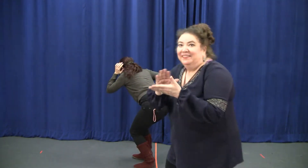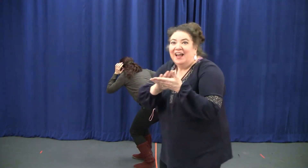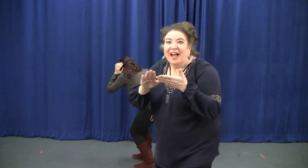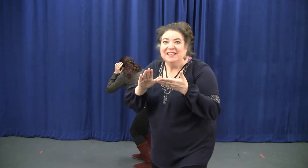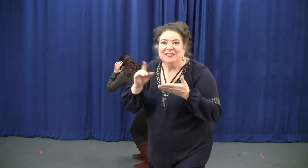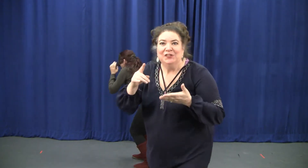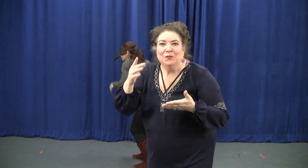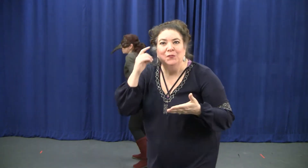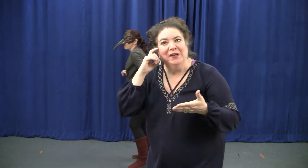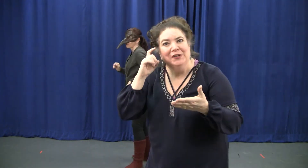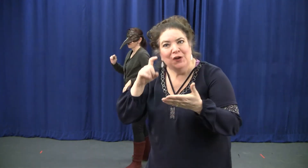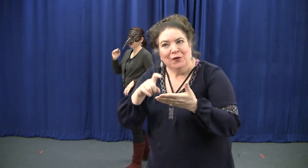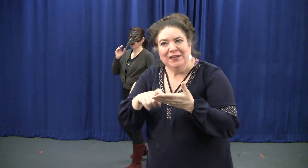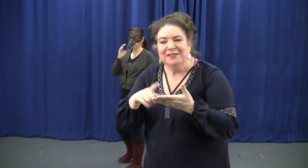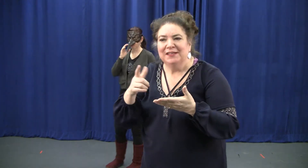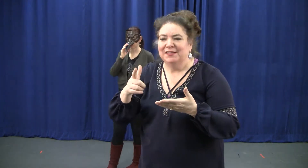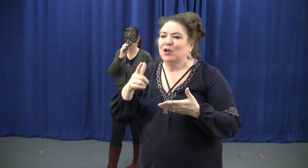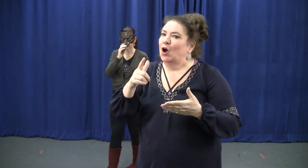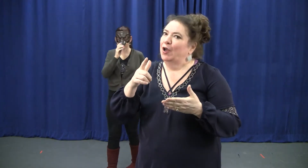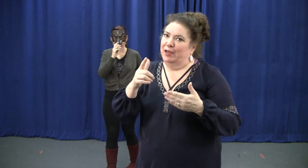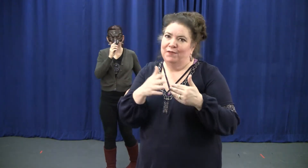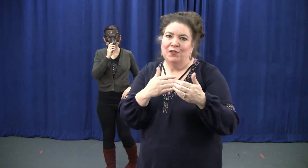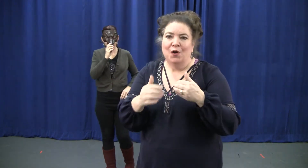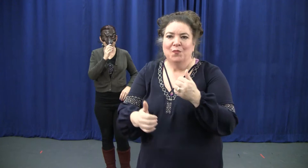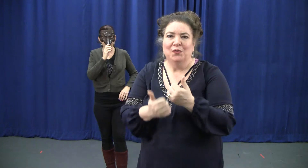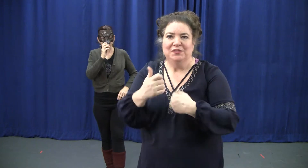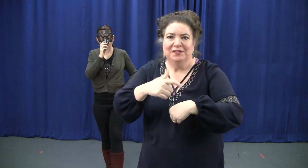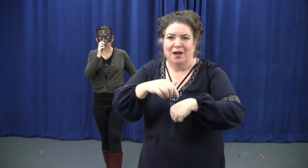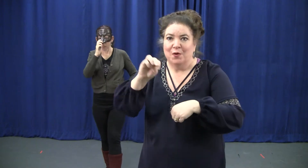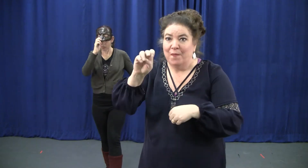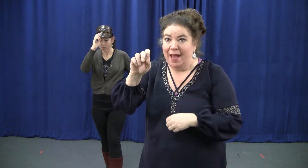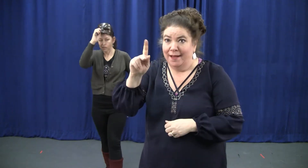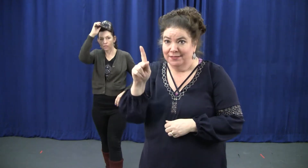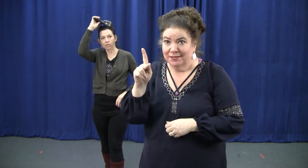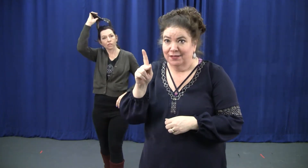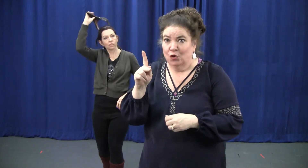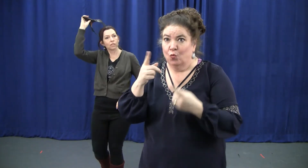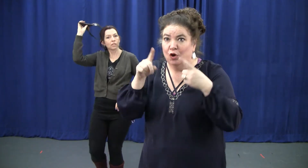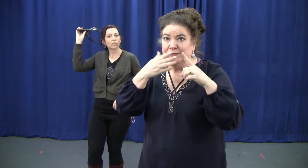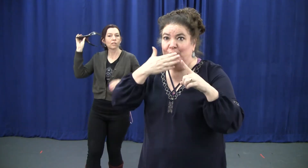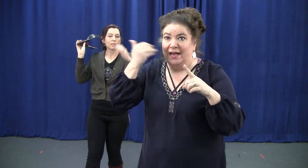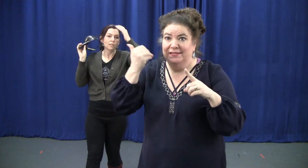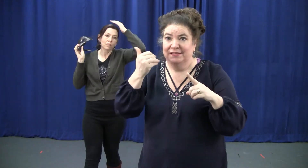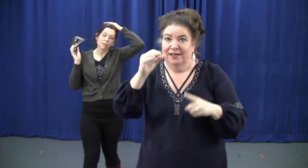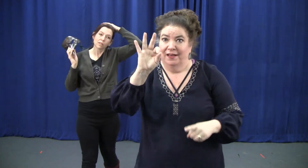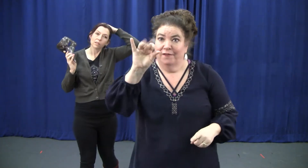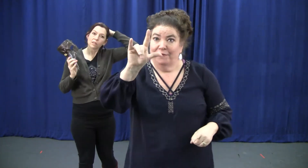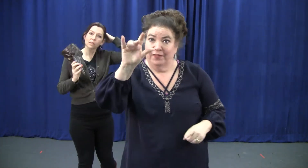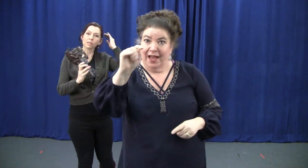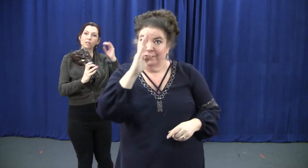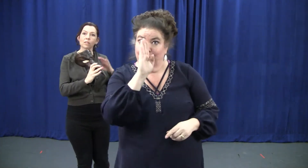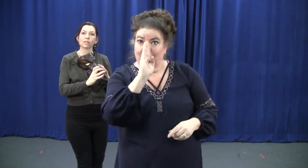Nice! And you what you noticed is that even though most of the time a mask works best flat front,